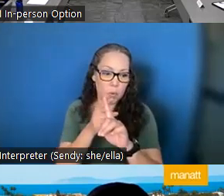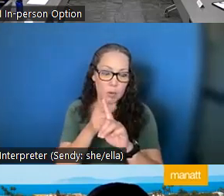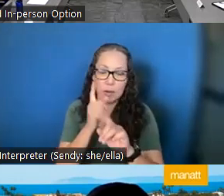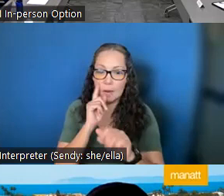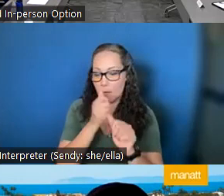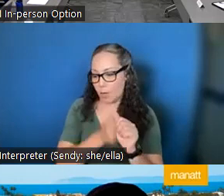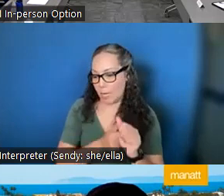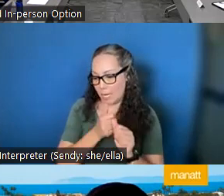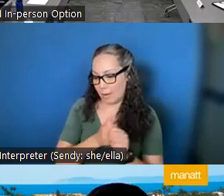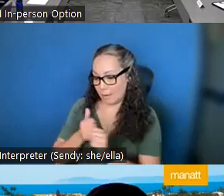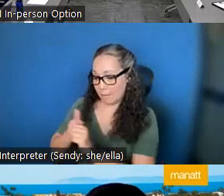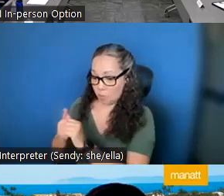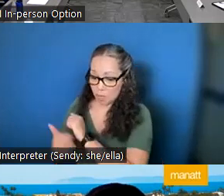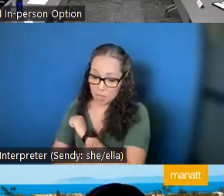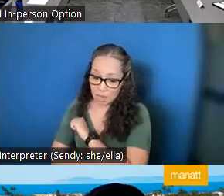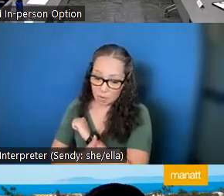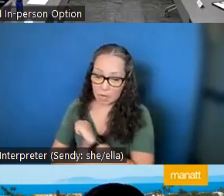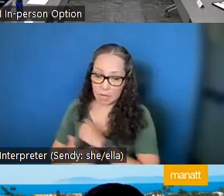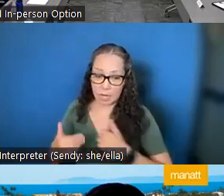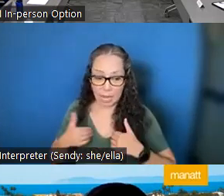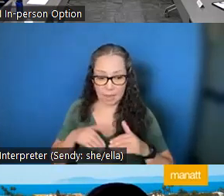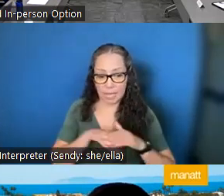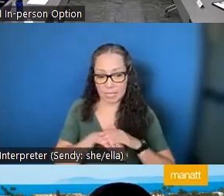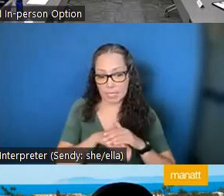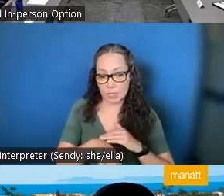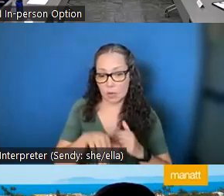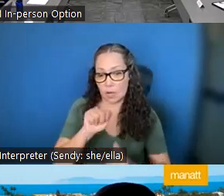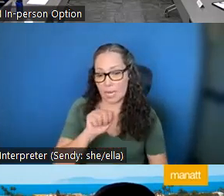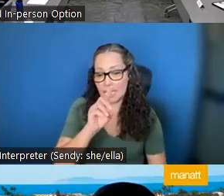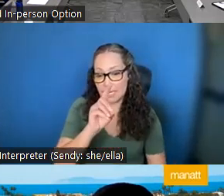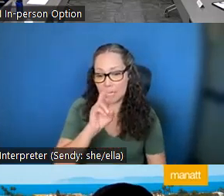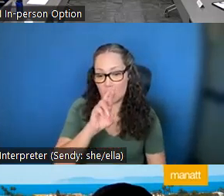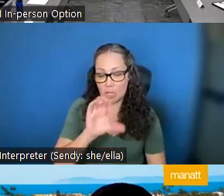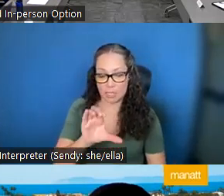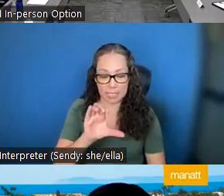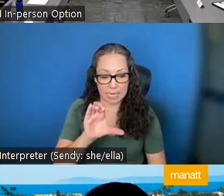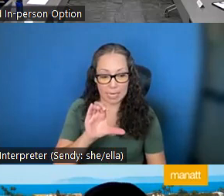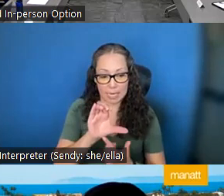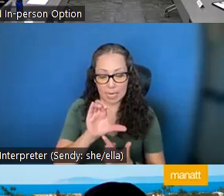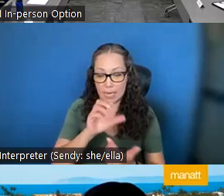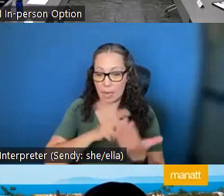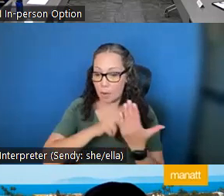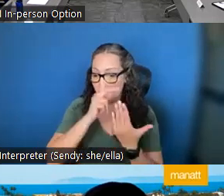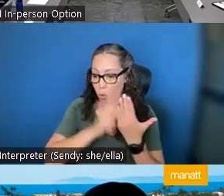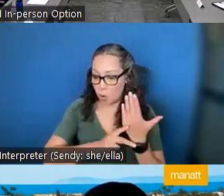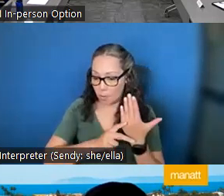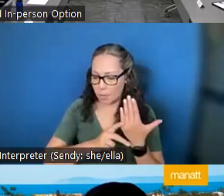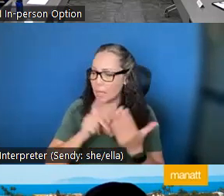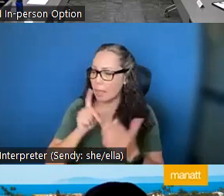in the state has access to adrc programming um what is the financial envelope required um to